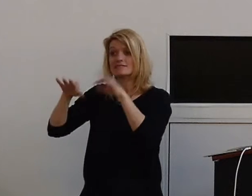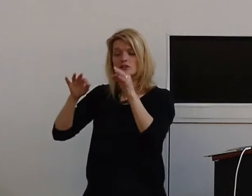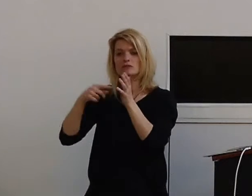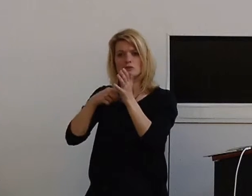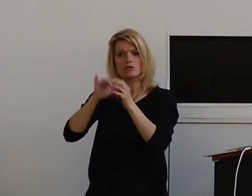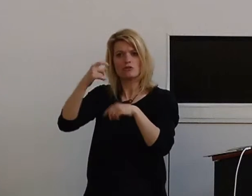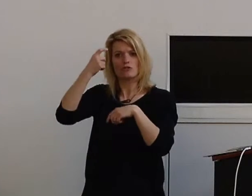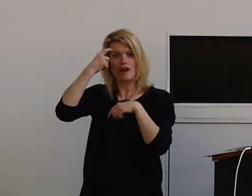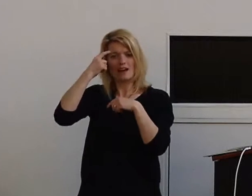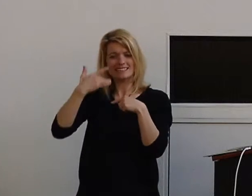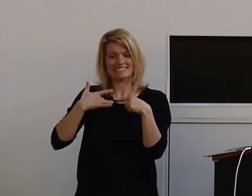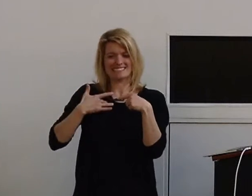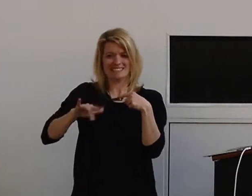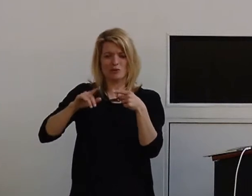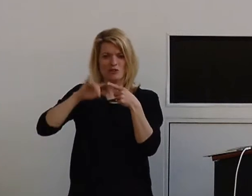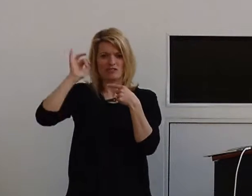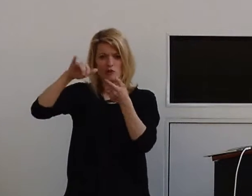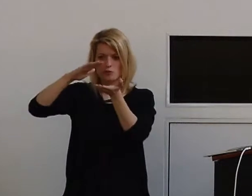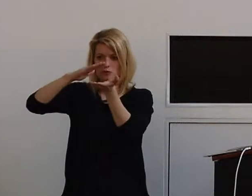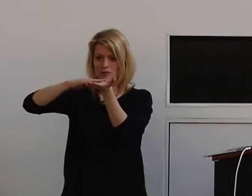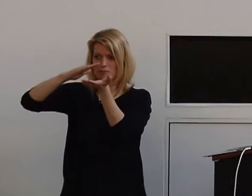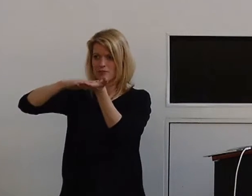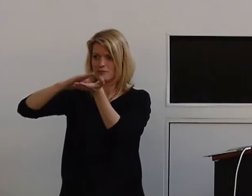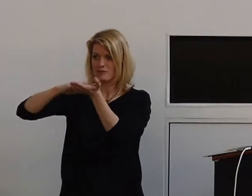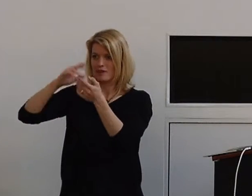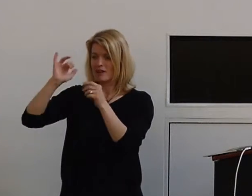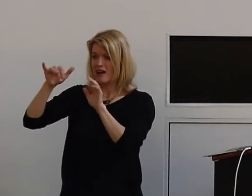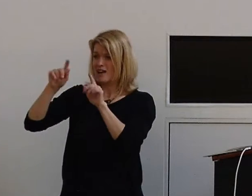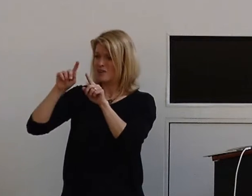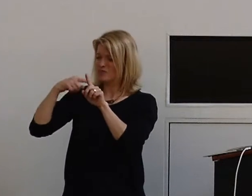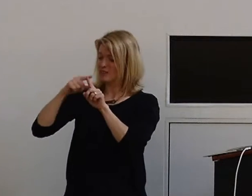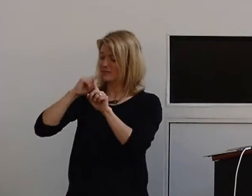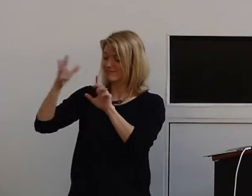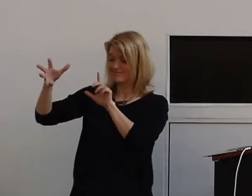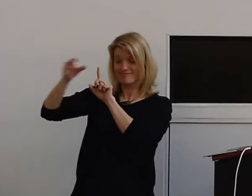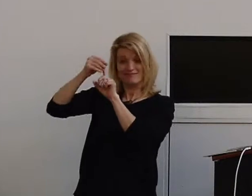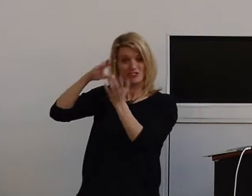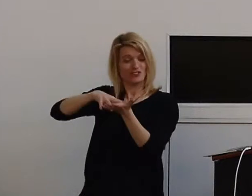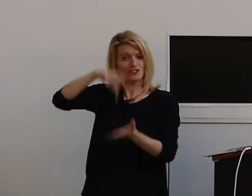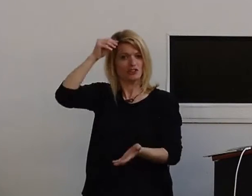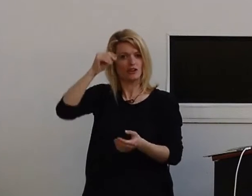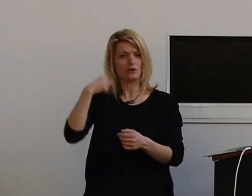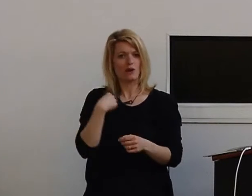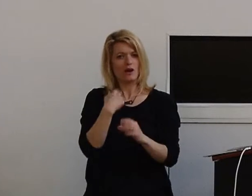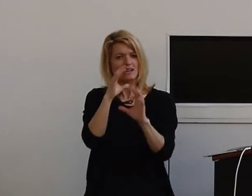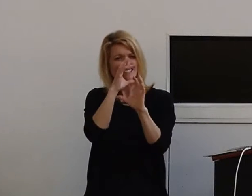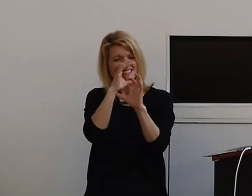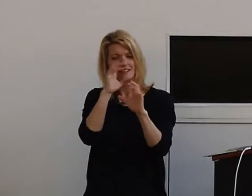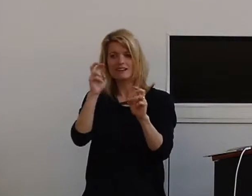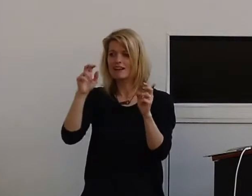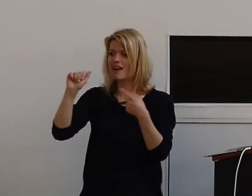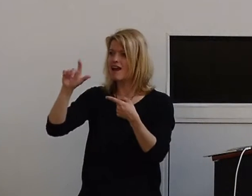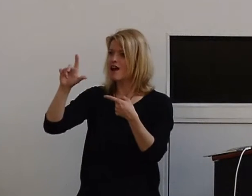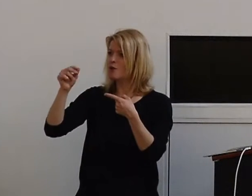of language. Dr. Petitto's findings show that the brain is sensitive to specific patterns, which stimulate language learning.